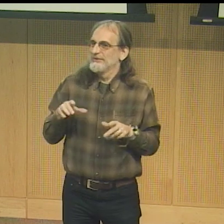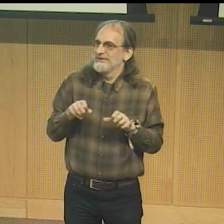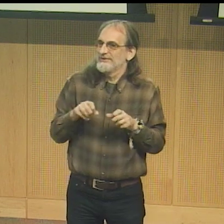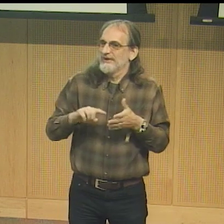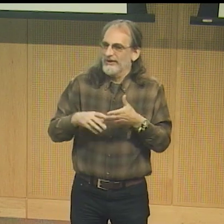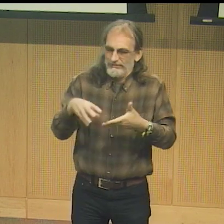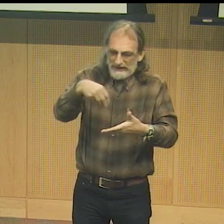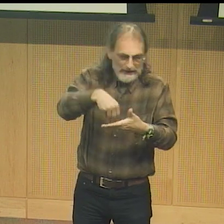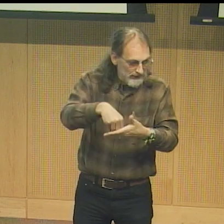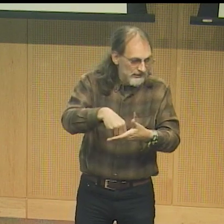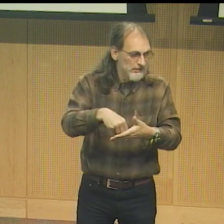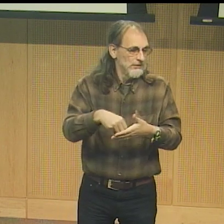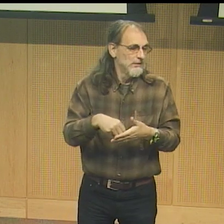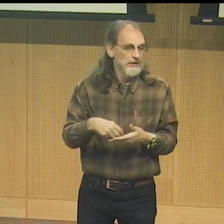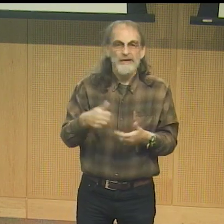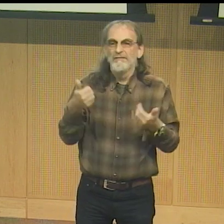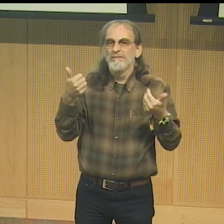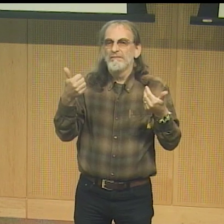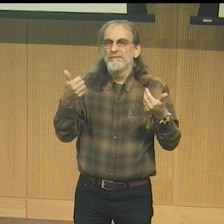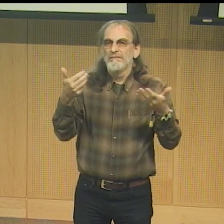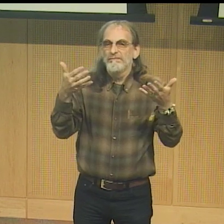Deaf culture and the experiences of deaf people.